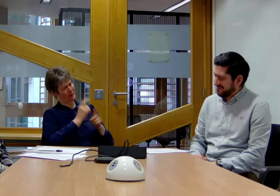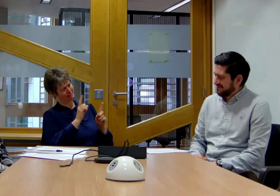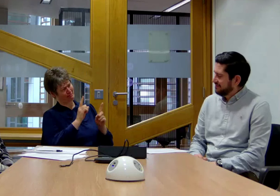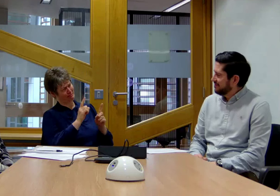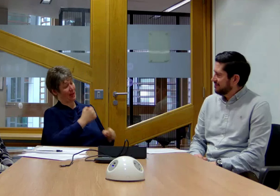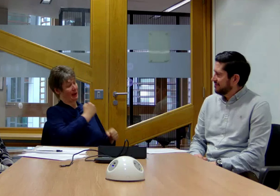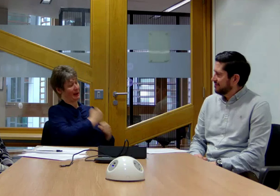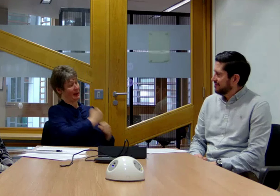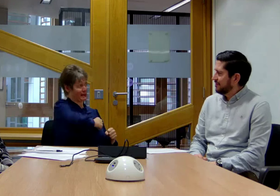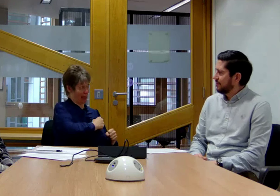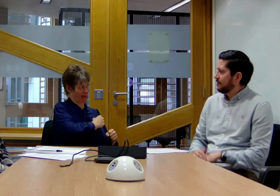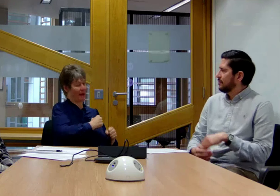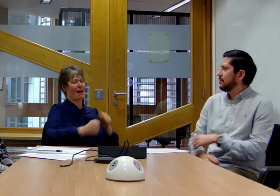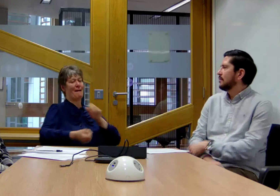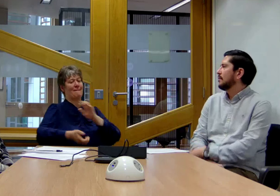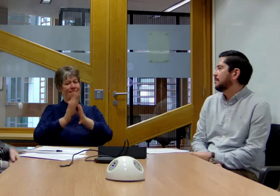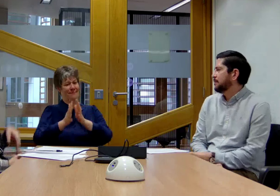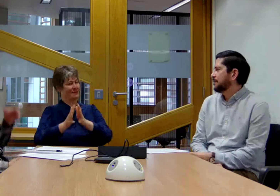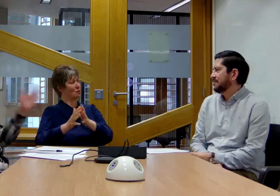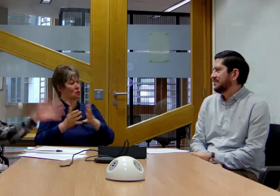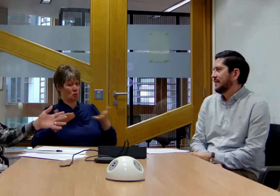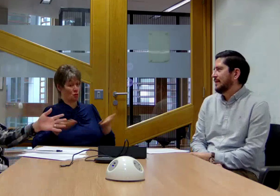we're going to be talking about Gaelic and BSL.